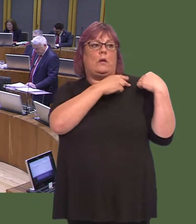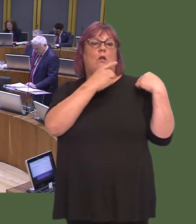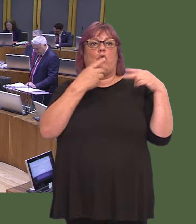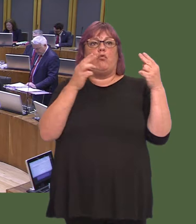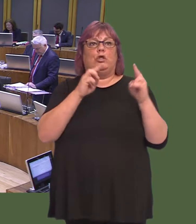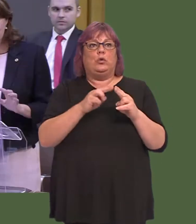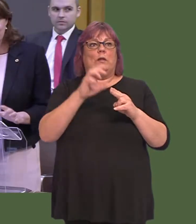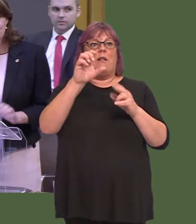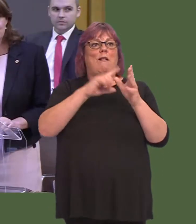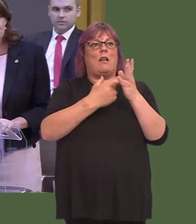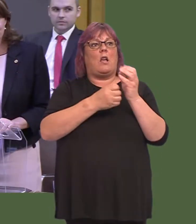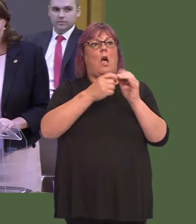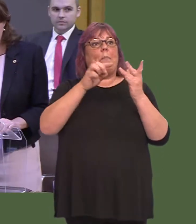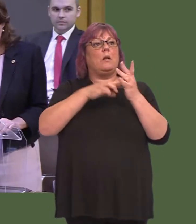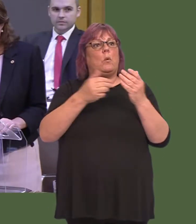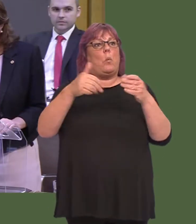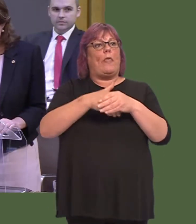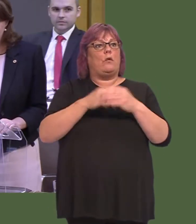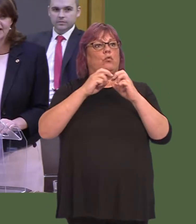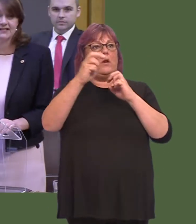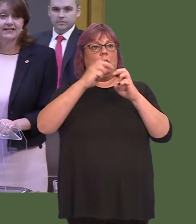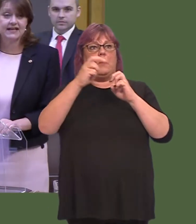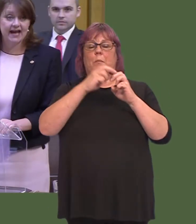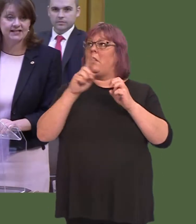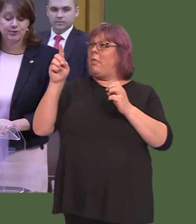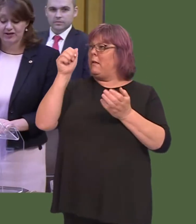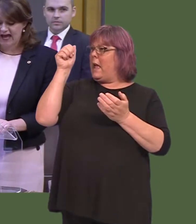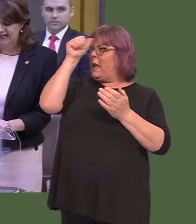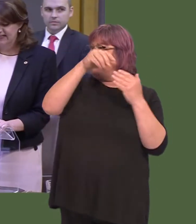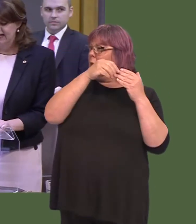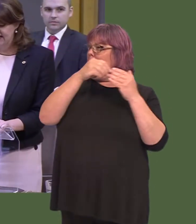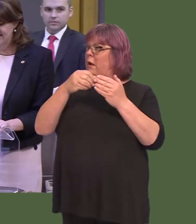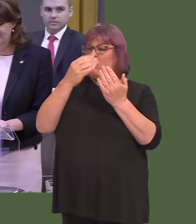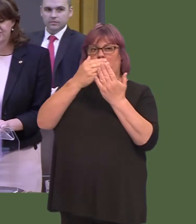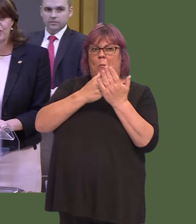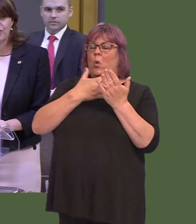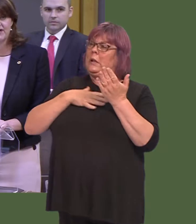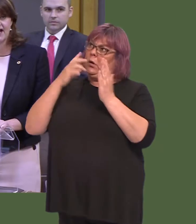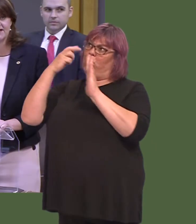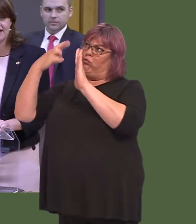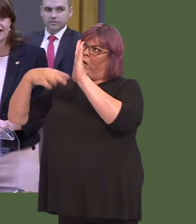Now, I would urge the First Minister to read this expert-led, in-depth report and to take